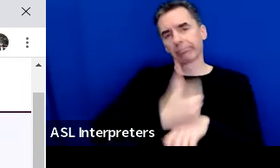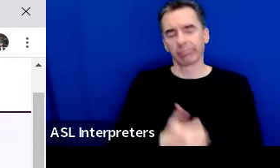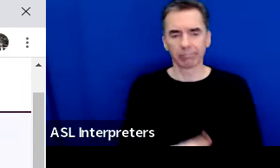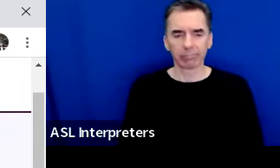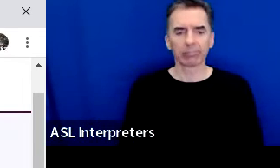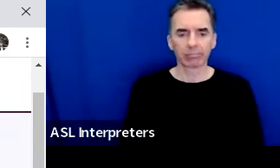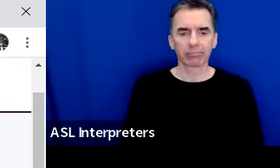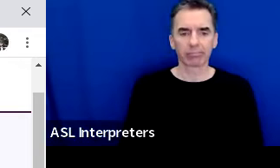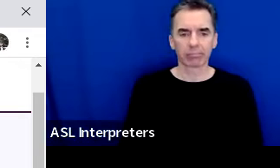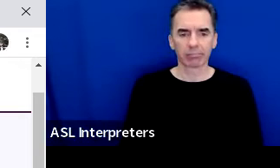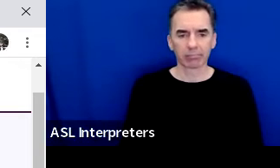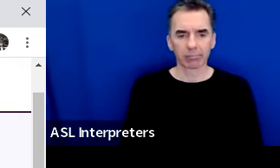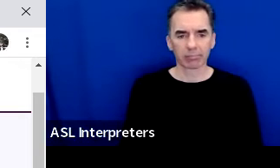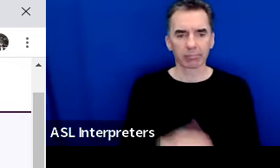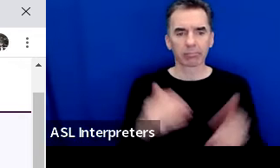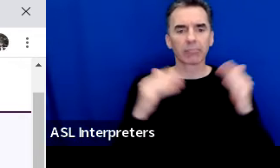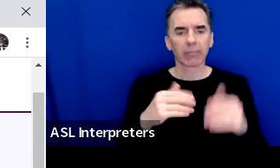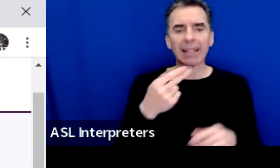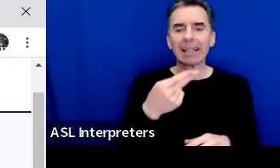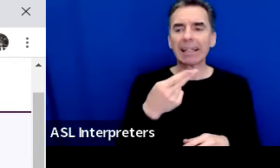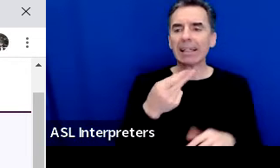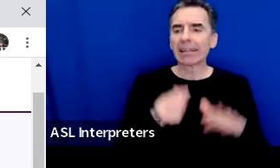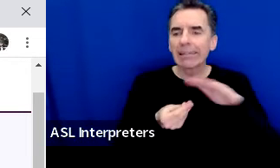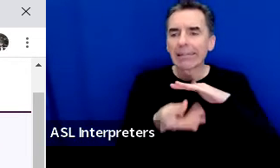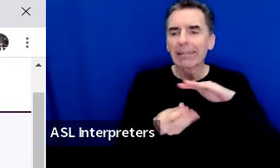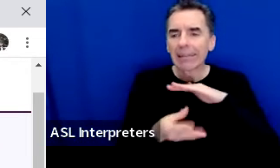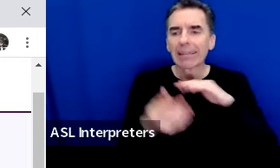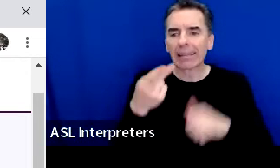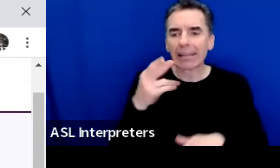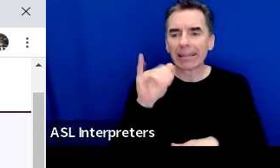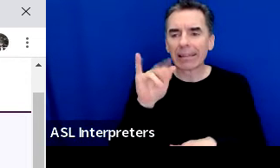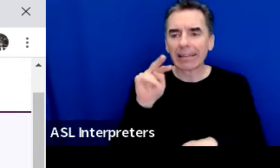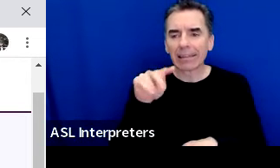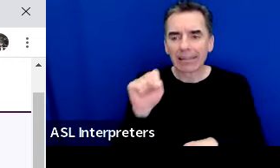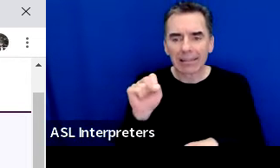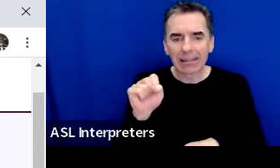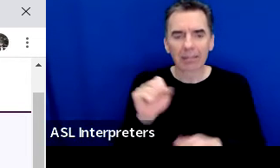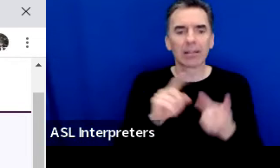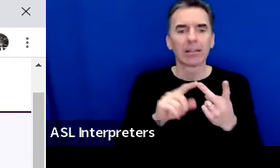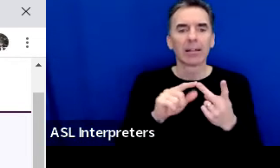And there's hints and video buttons of text you can choose to block those, I do that for tests that I don't do it for homework.